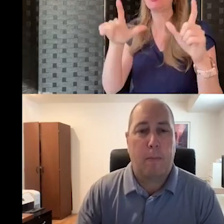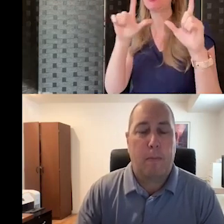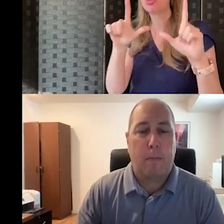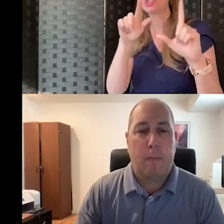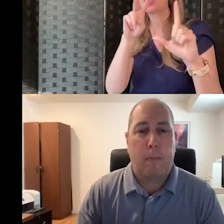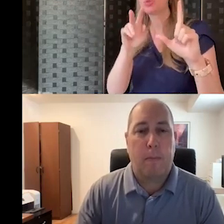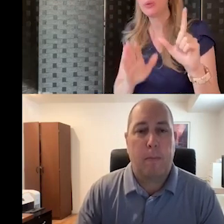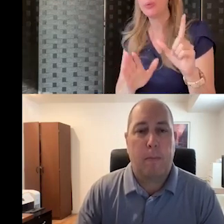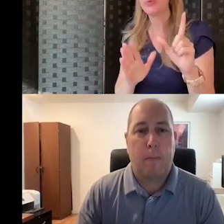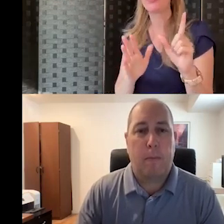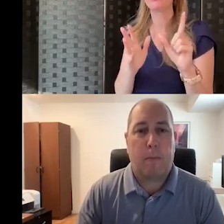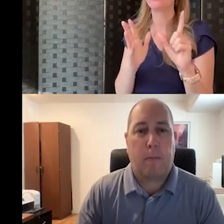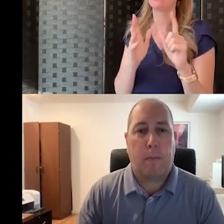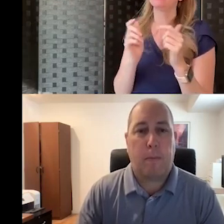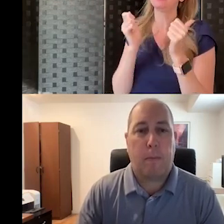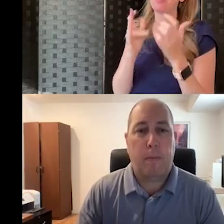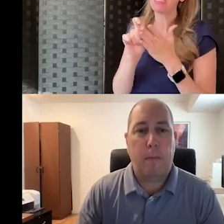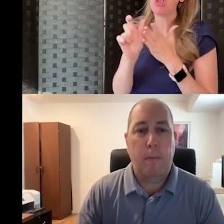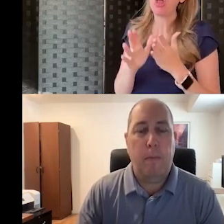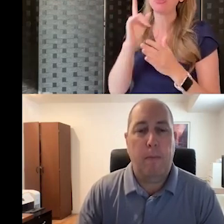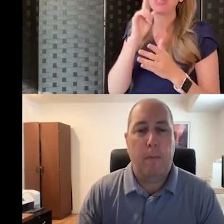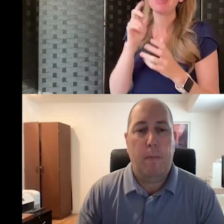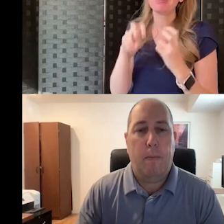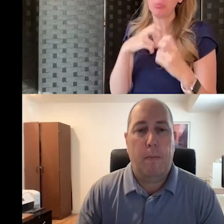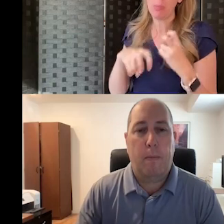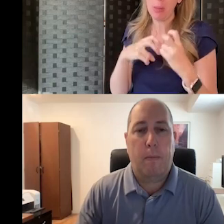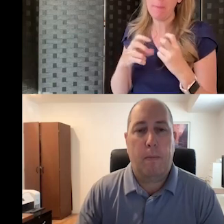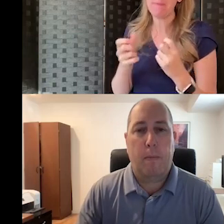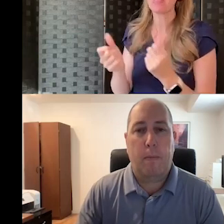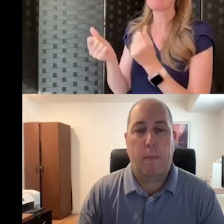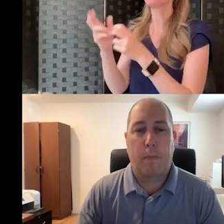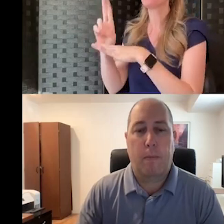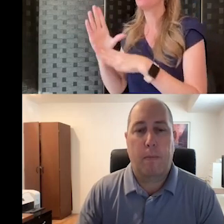Which many authors think is a problem. Many users may think it is a problem as